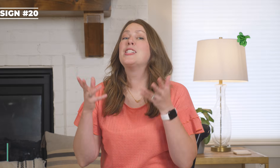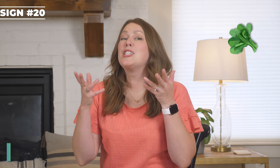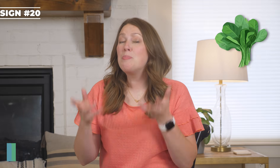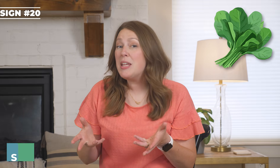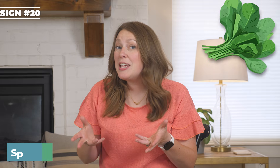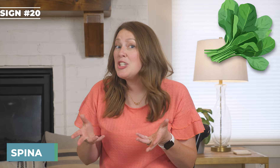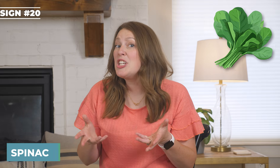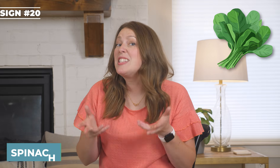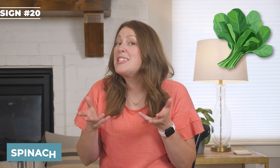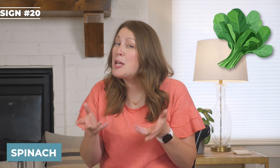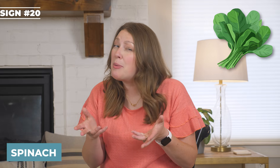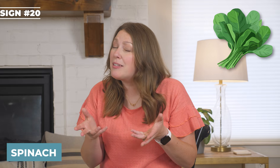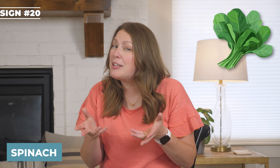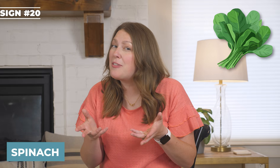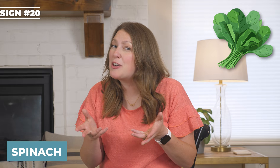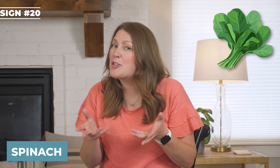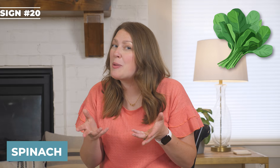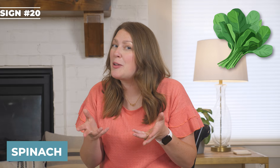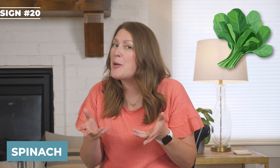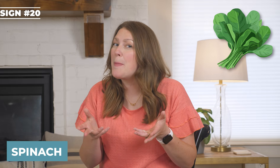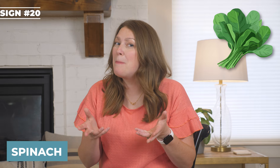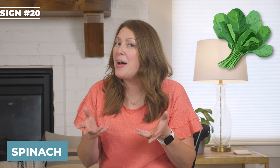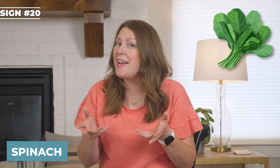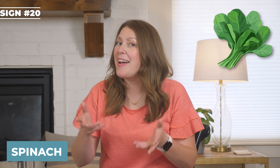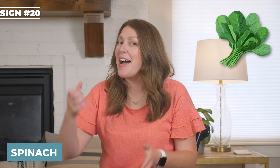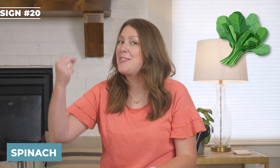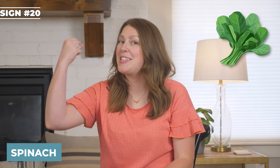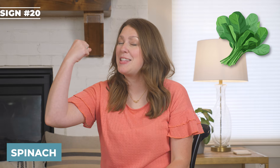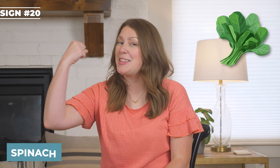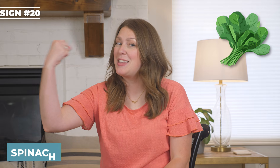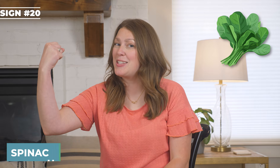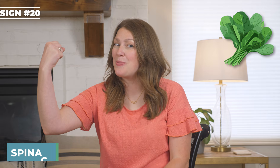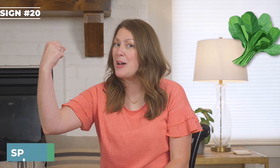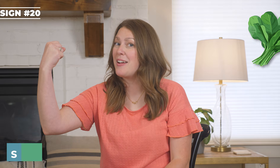Spinach is typically fingerspelled, but I've seen this one